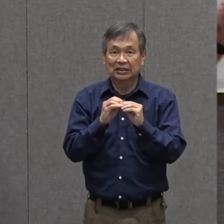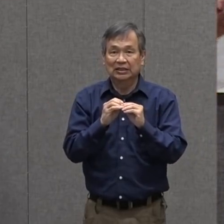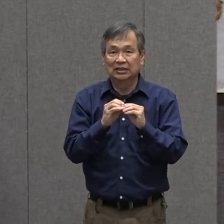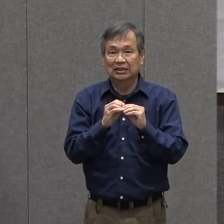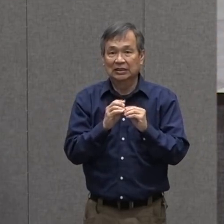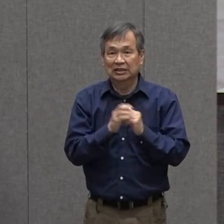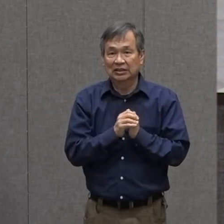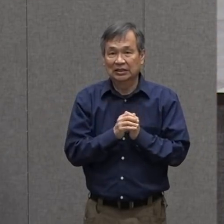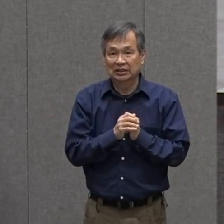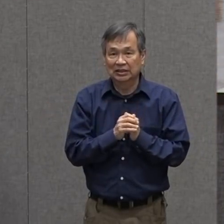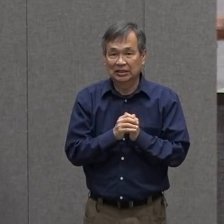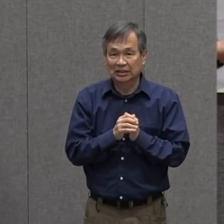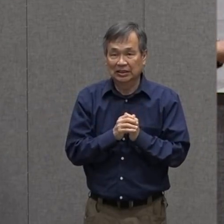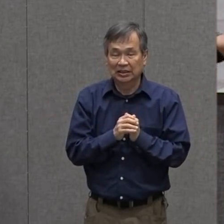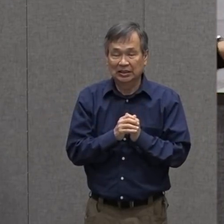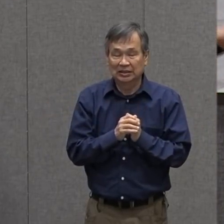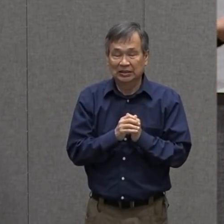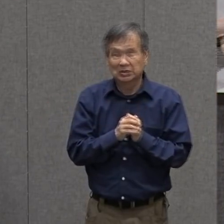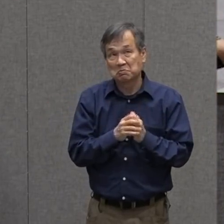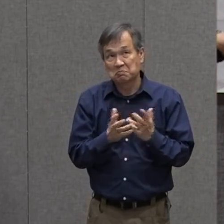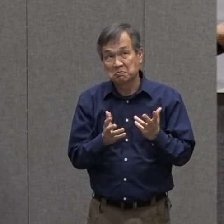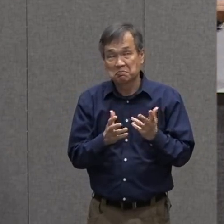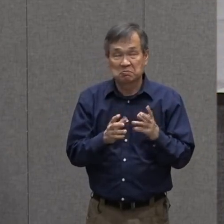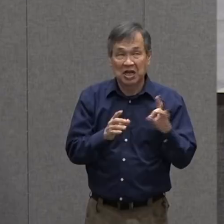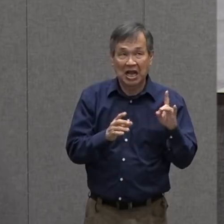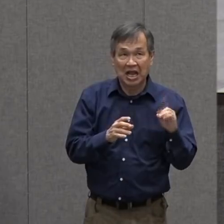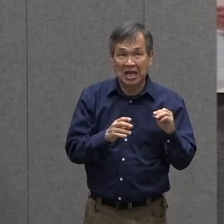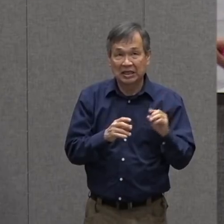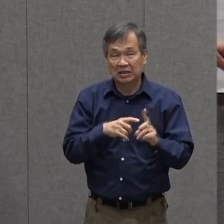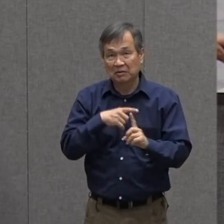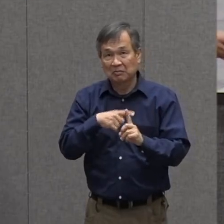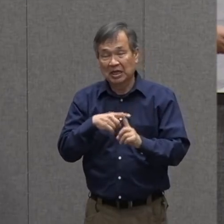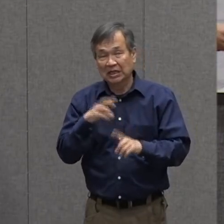that are left over there. So 80 plus 86, plus seven more.